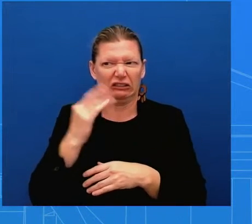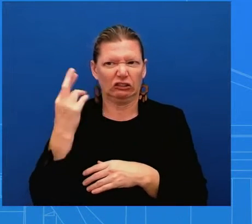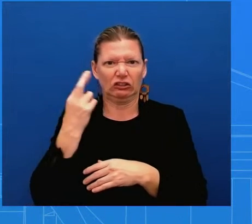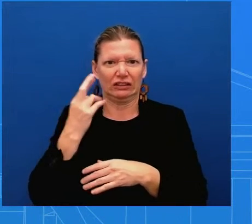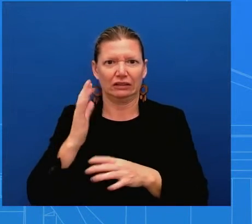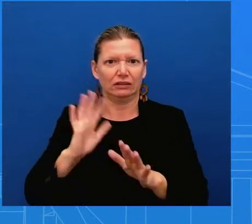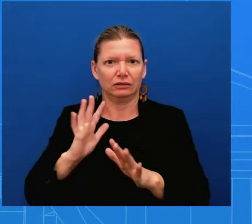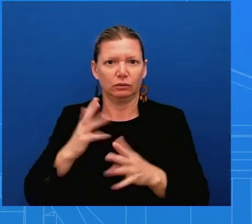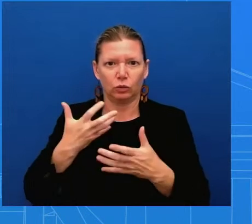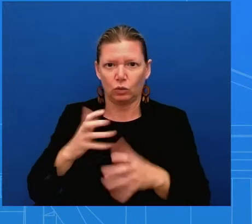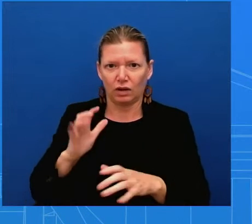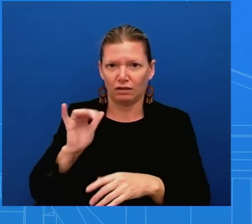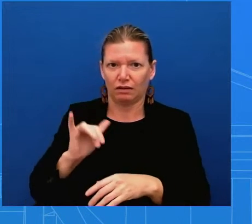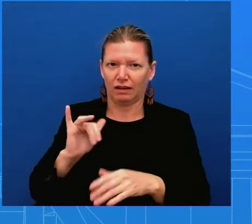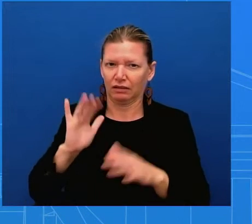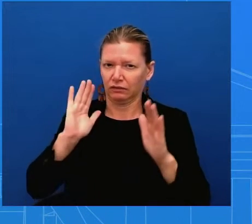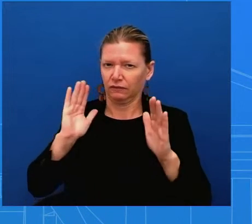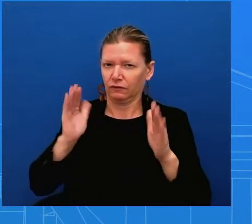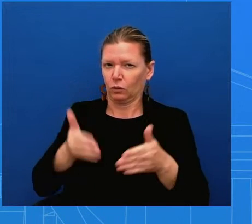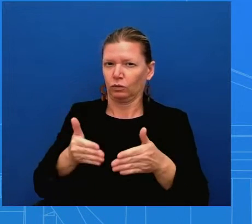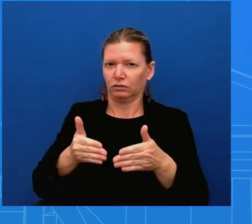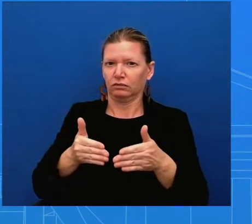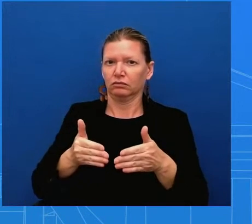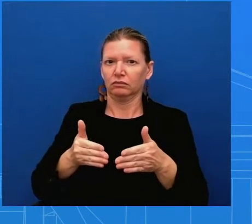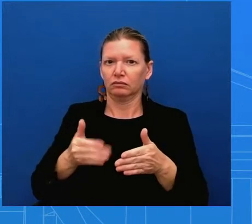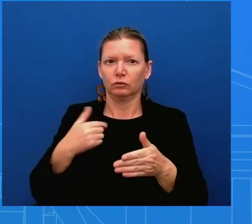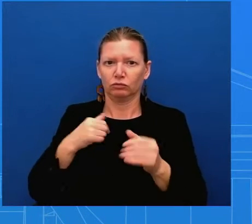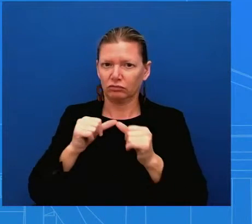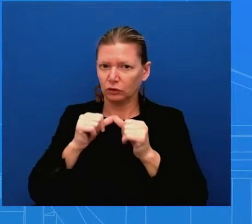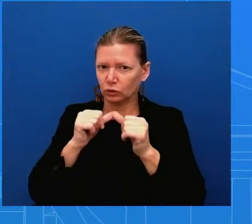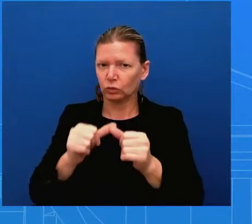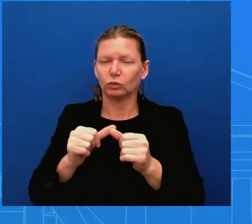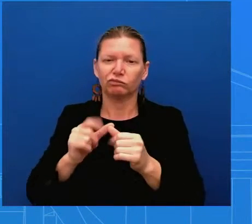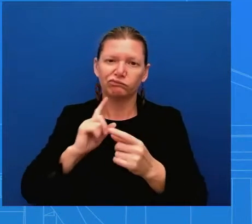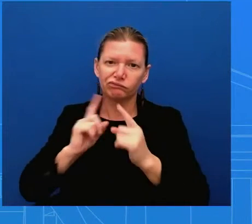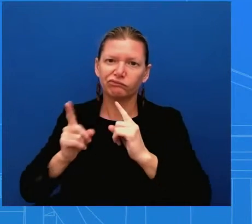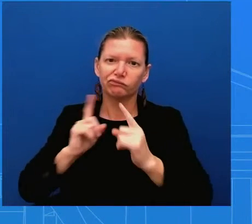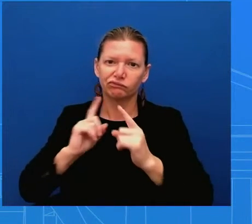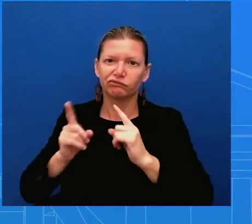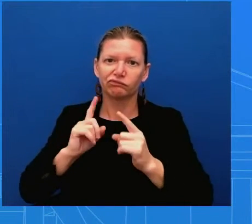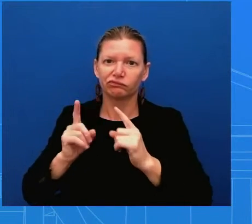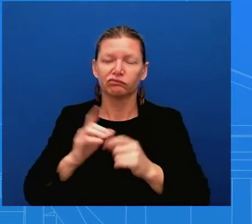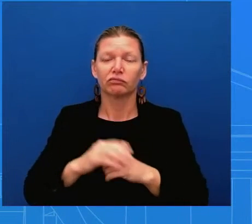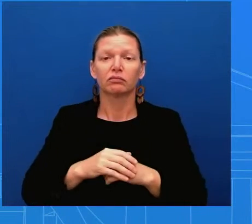And so, we're going to continue to have those conversations. You heard Jake talk about in -- in upcoming days having an --